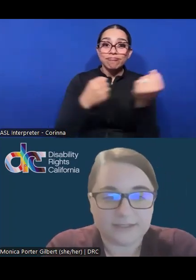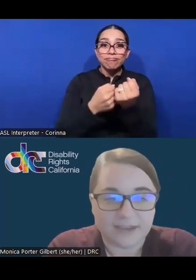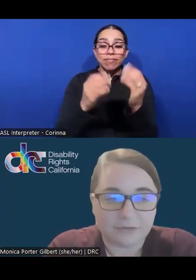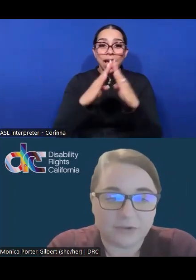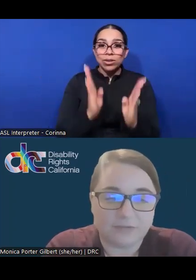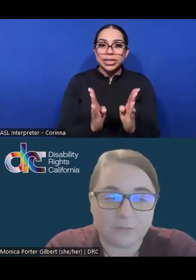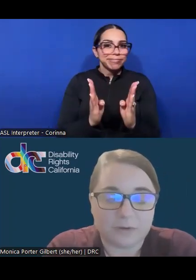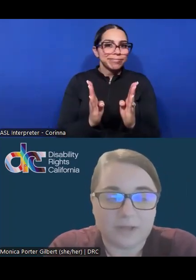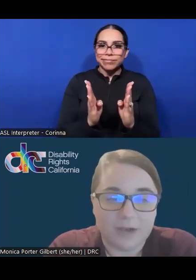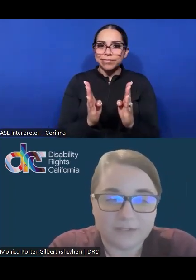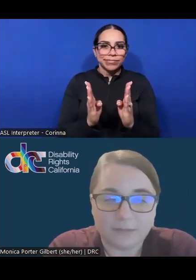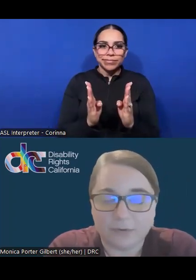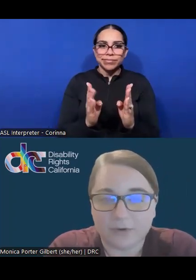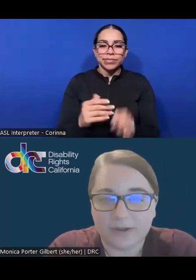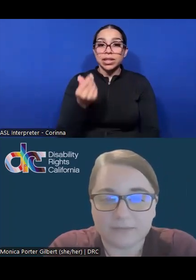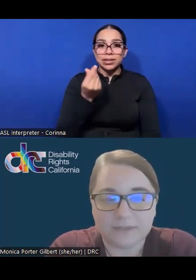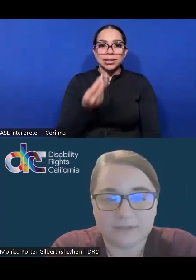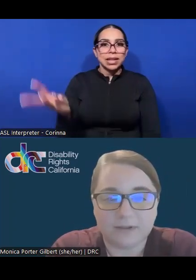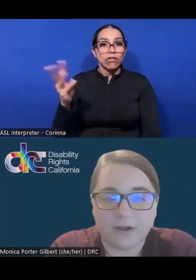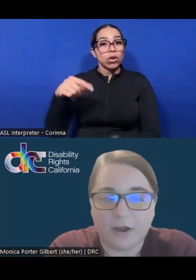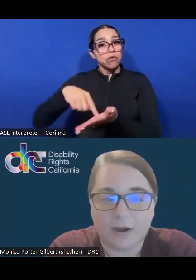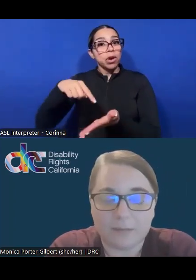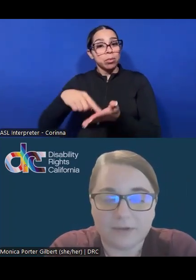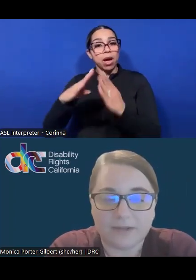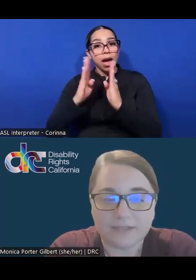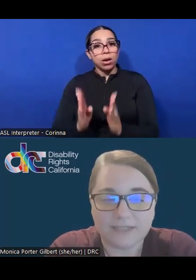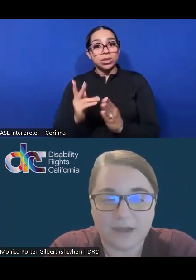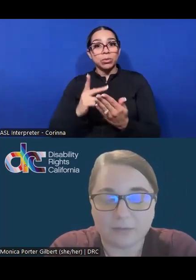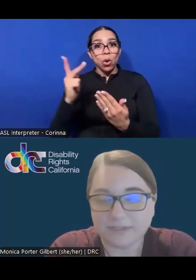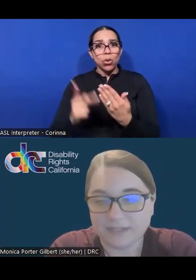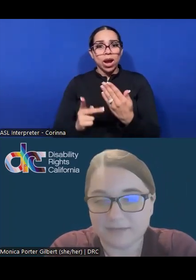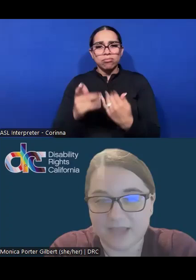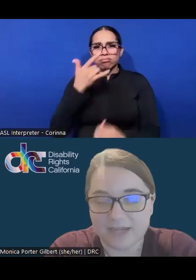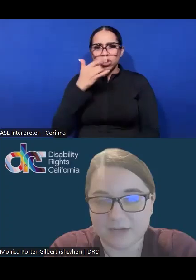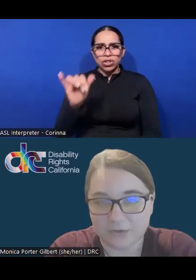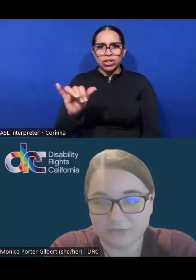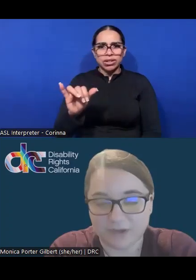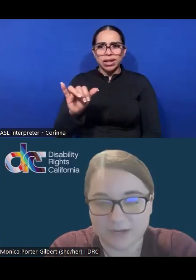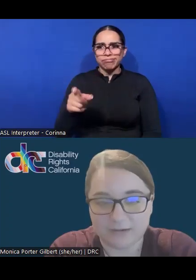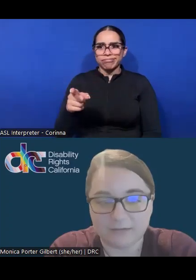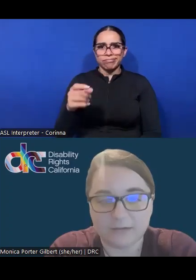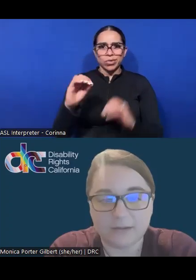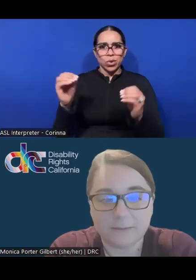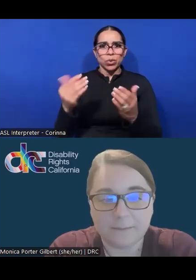Several affordable housing programs are appearing to not receive any new funding.